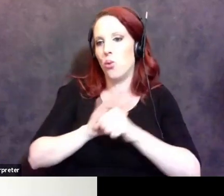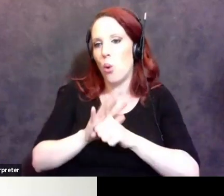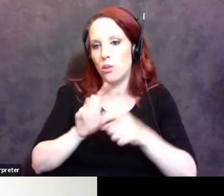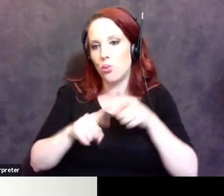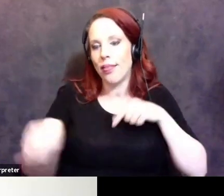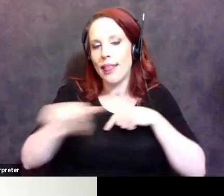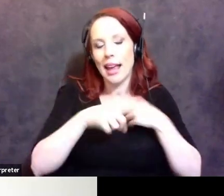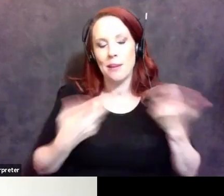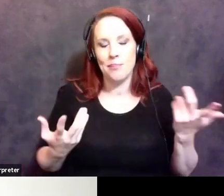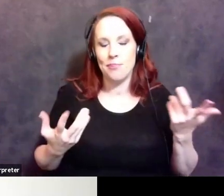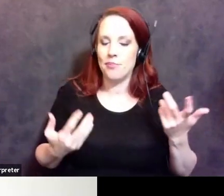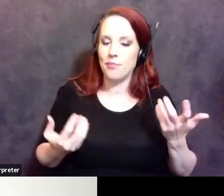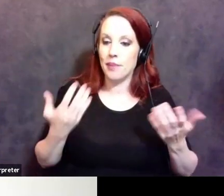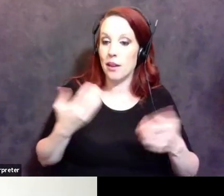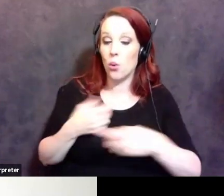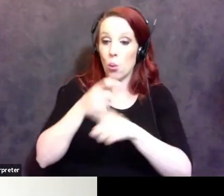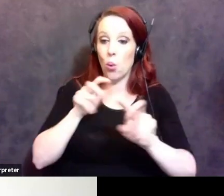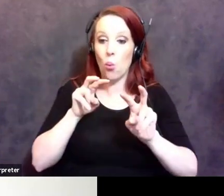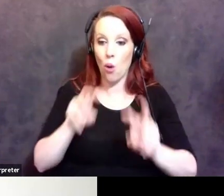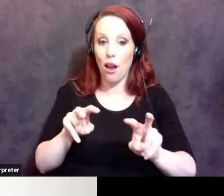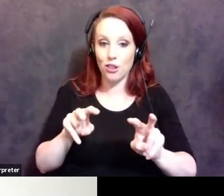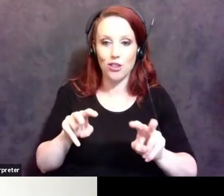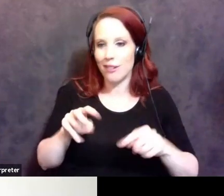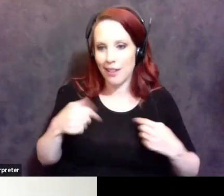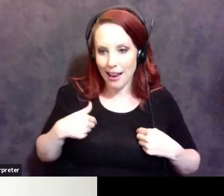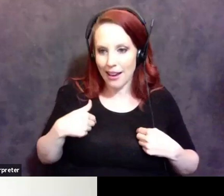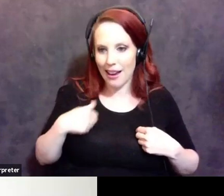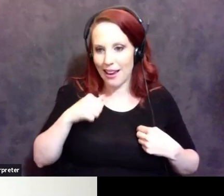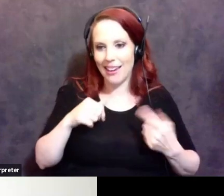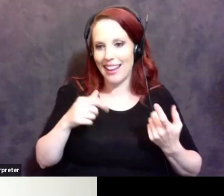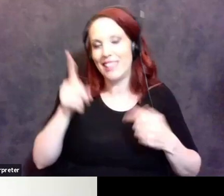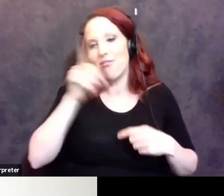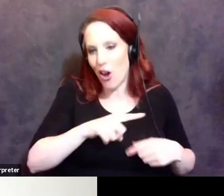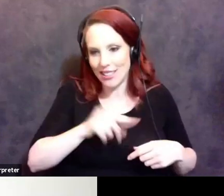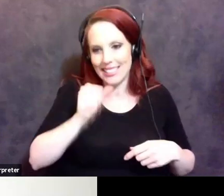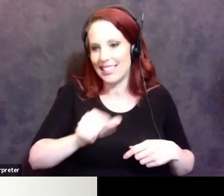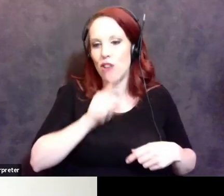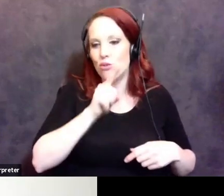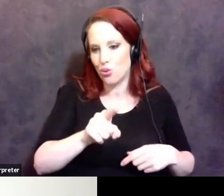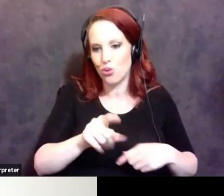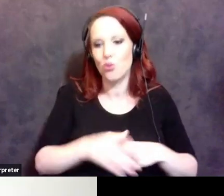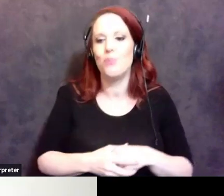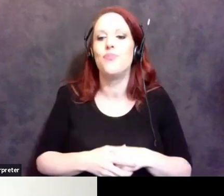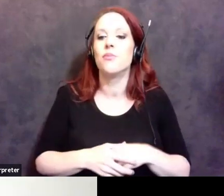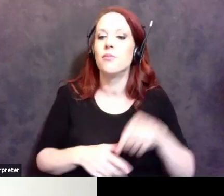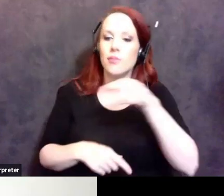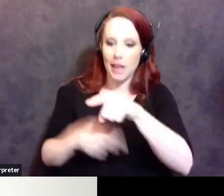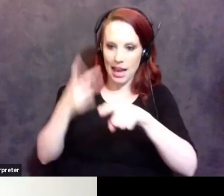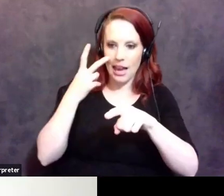of you on the call that is false. The definition of intersectionality is when you hold multiple